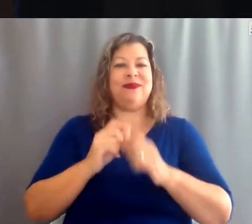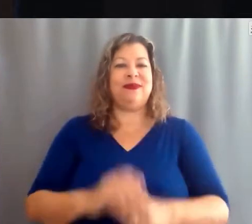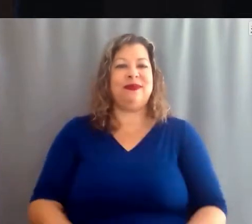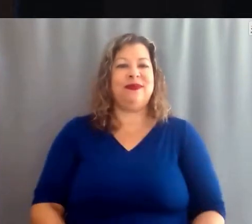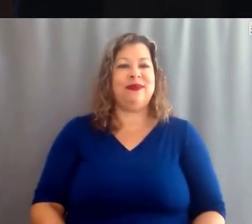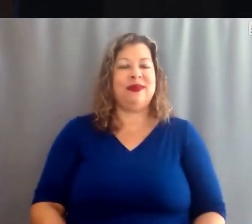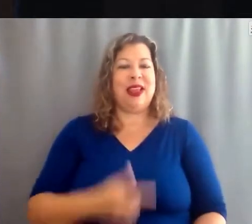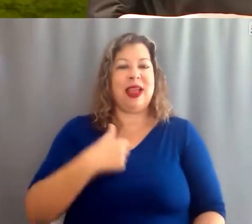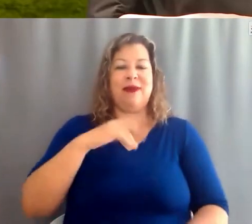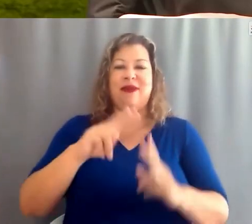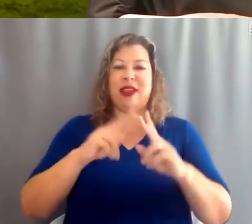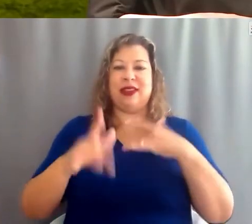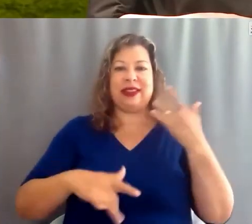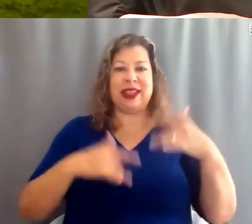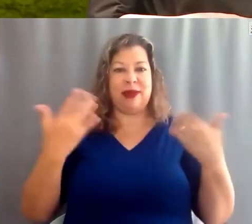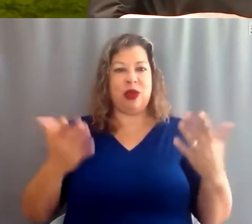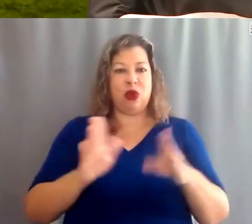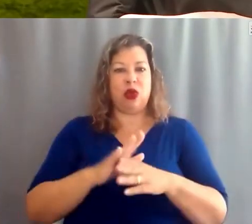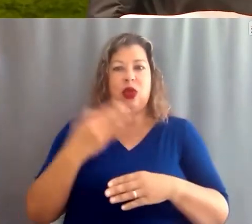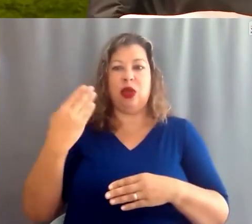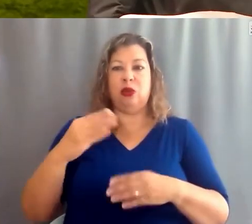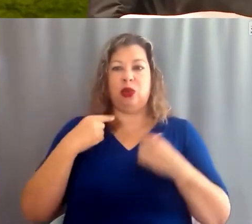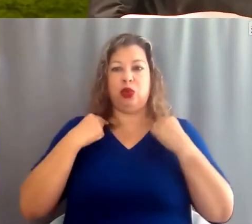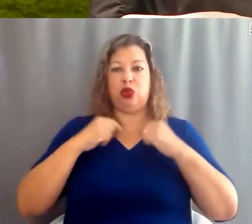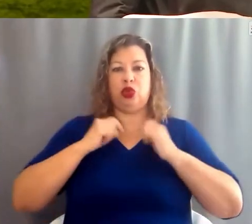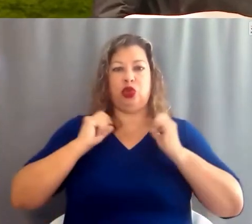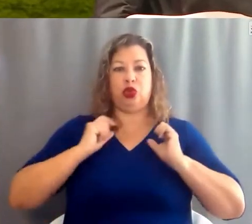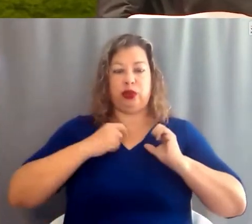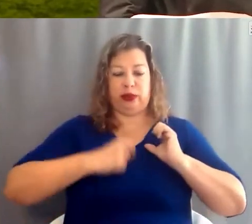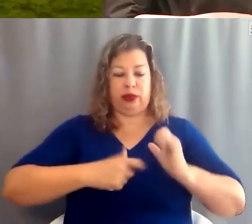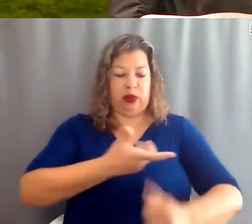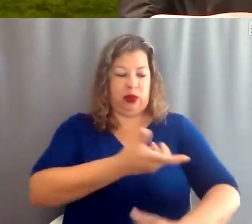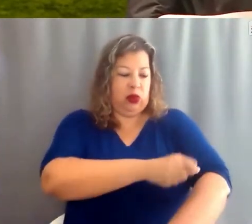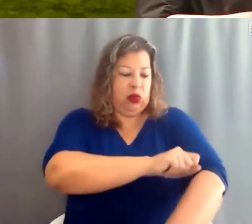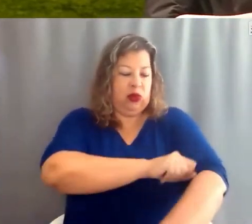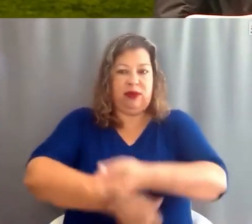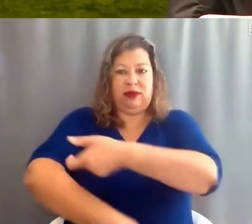Also wearing a blue shirt with the sleeves rolled up. Good morning.